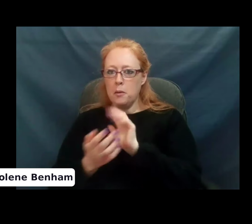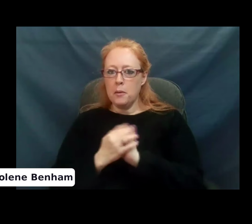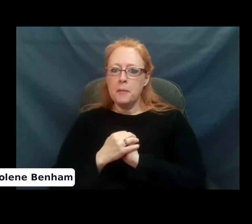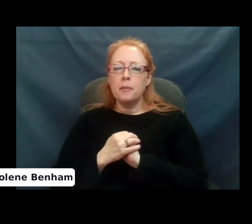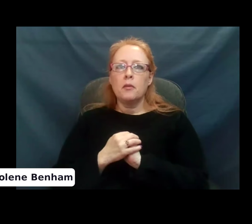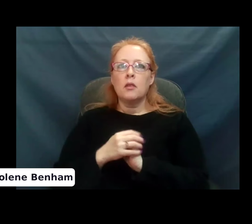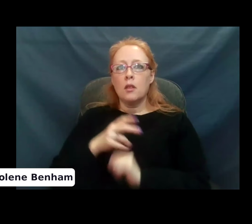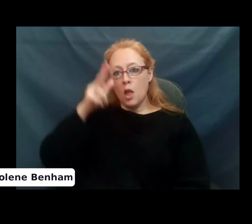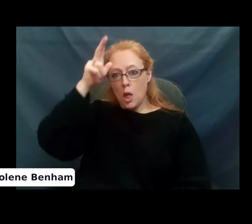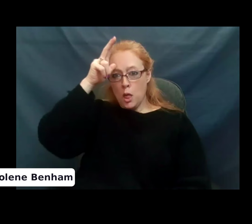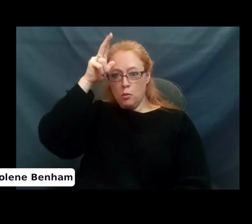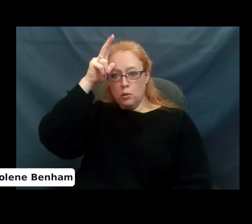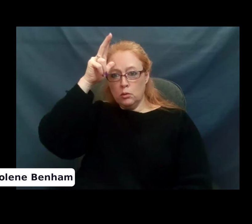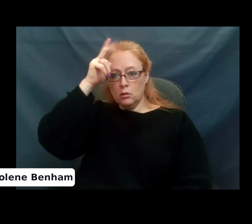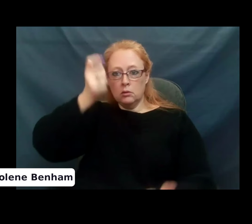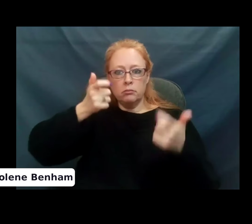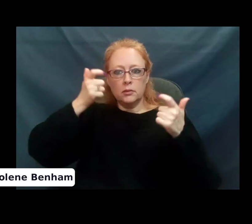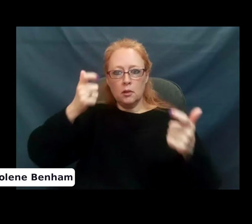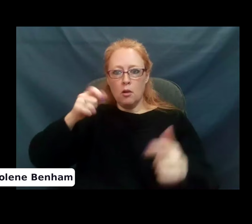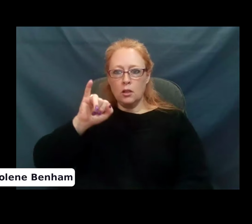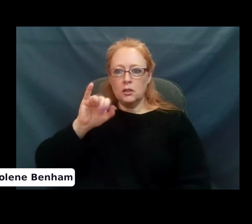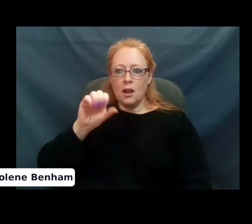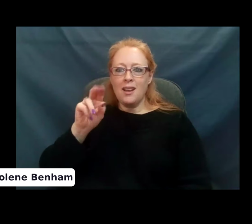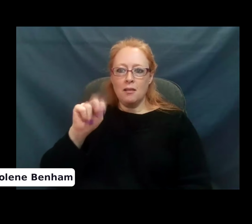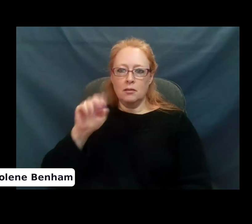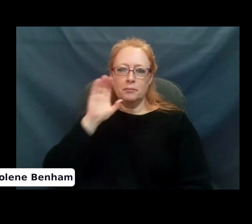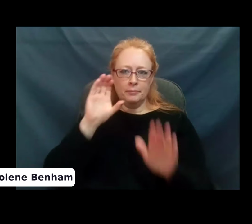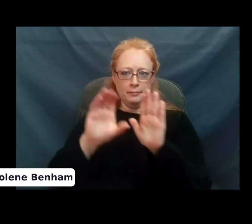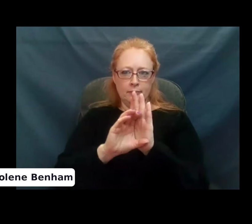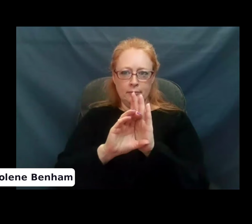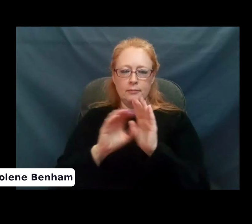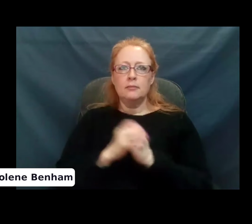Angie: So the cards it do have different color background to give you an idea of what's there.